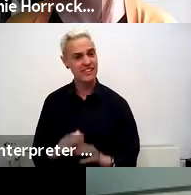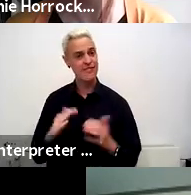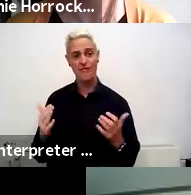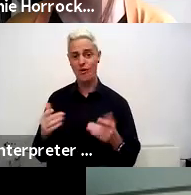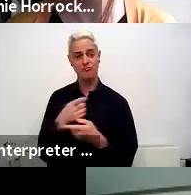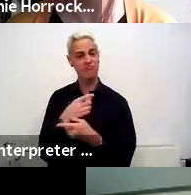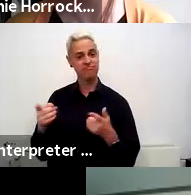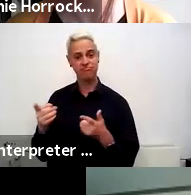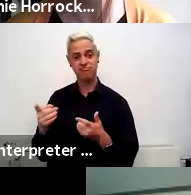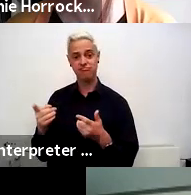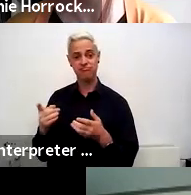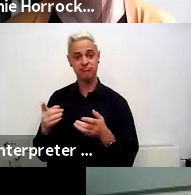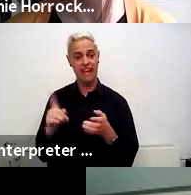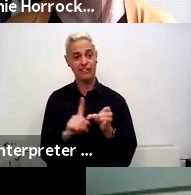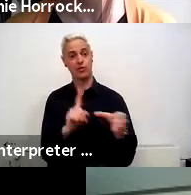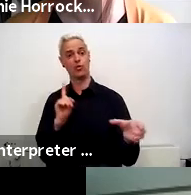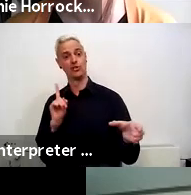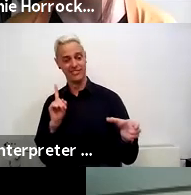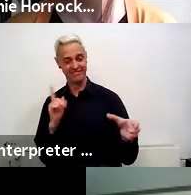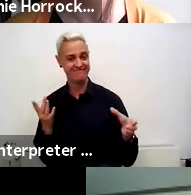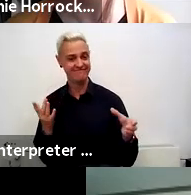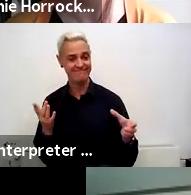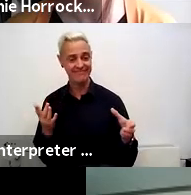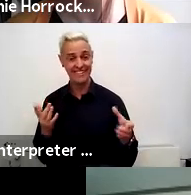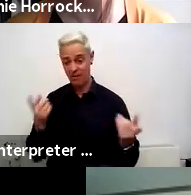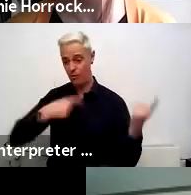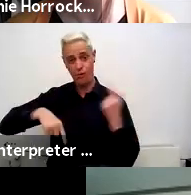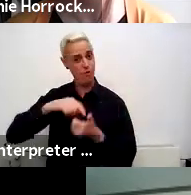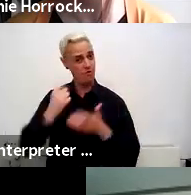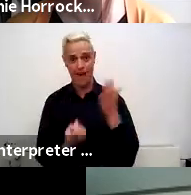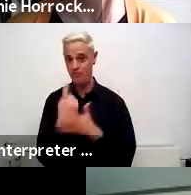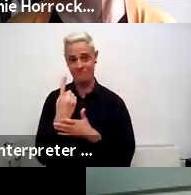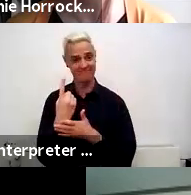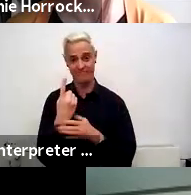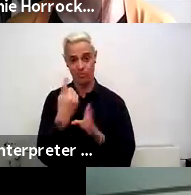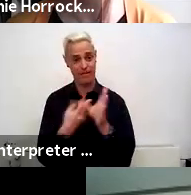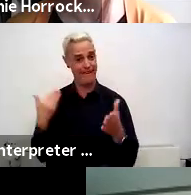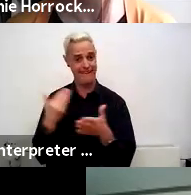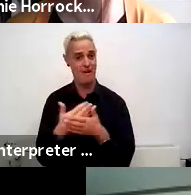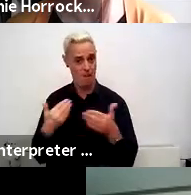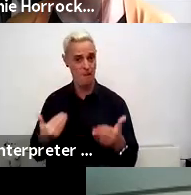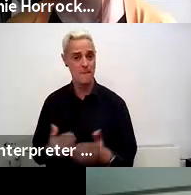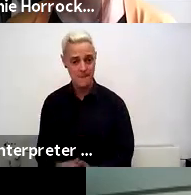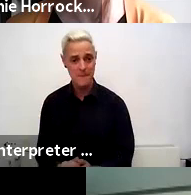Something over the past year that I think a lot of us have experienced.